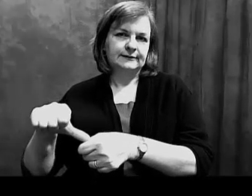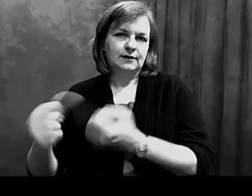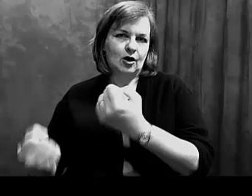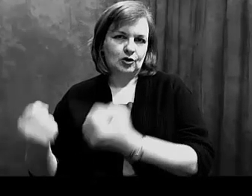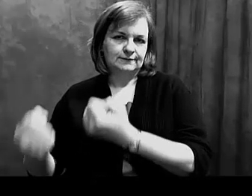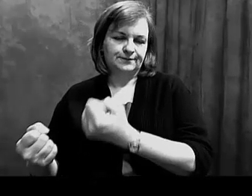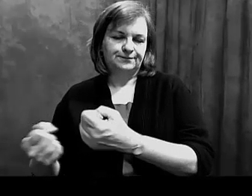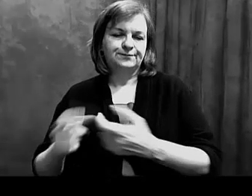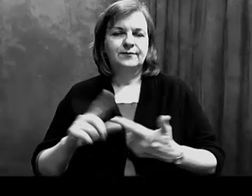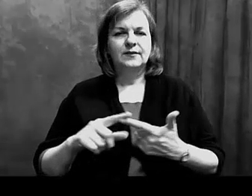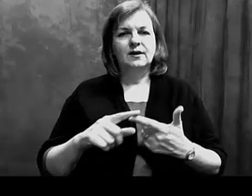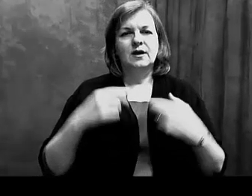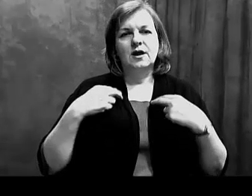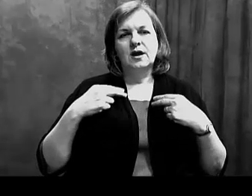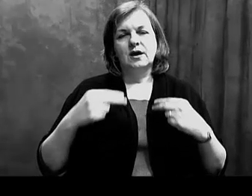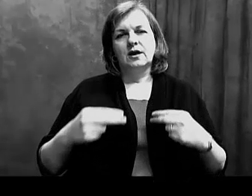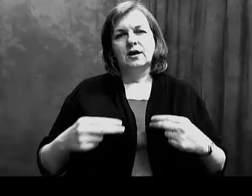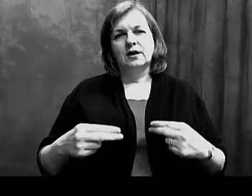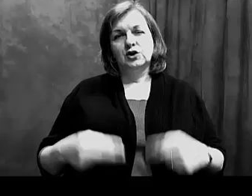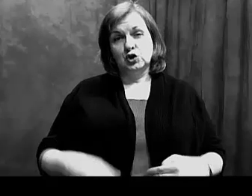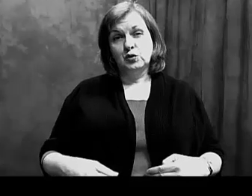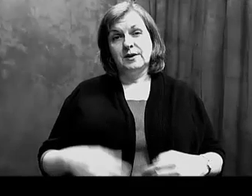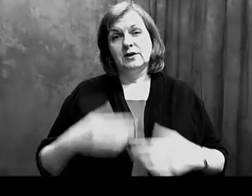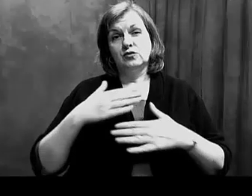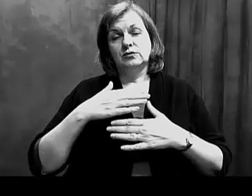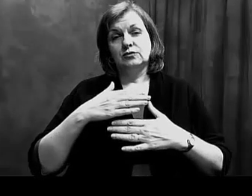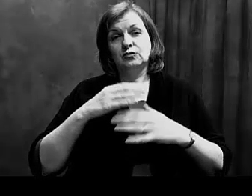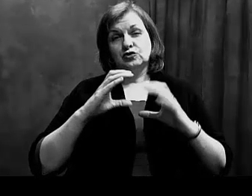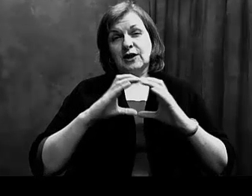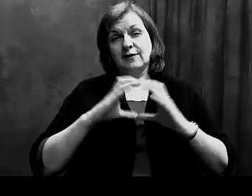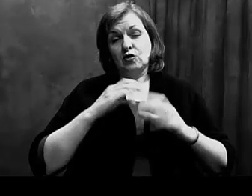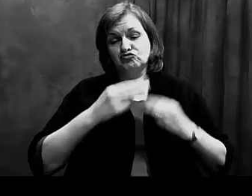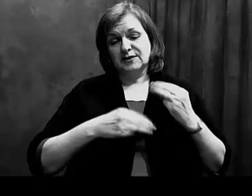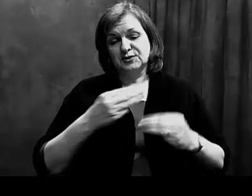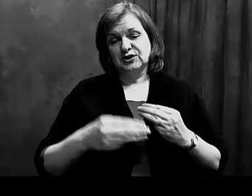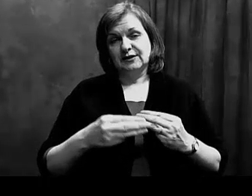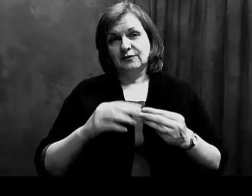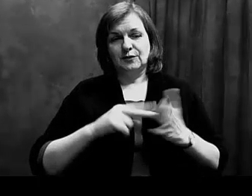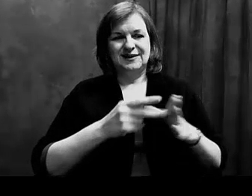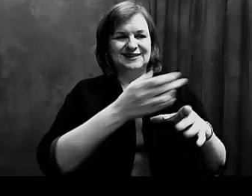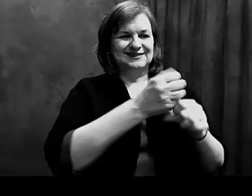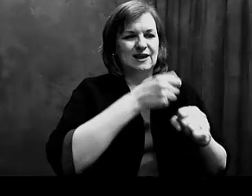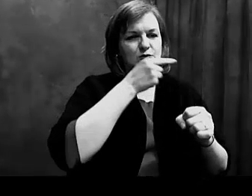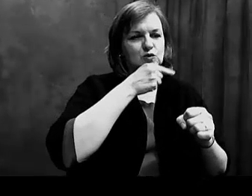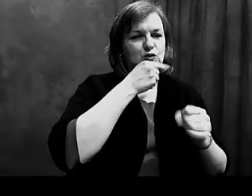car. Human respiration or that cellular respiration or breakdown of glucose into ATP